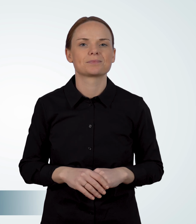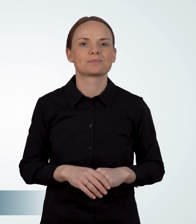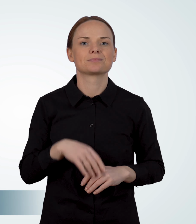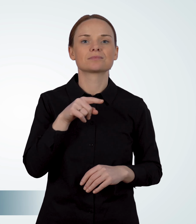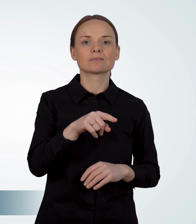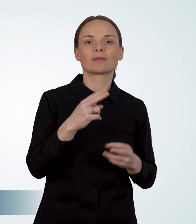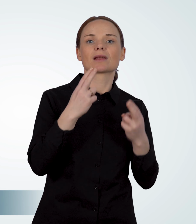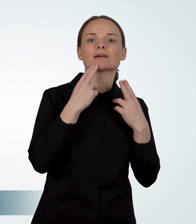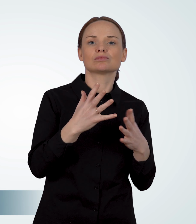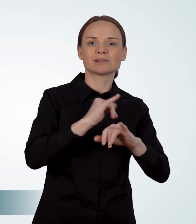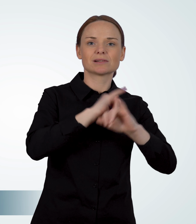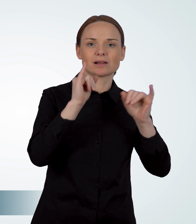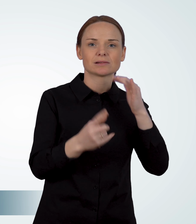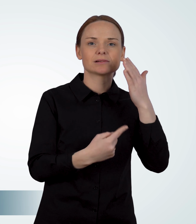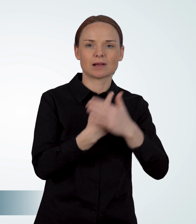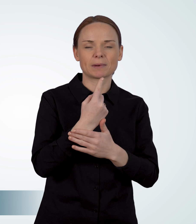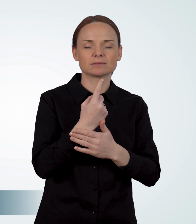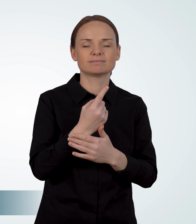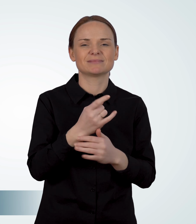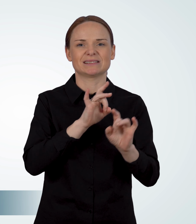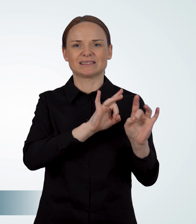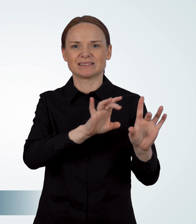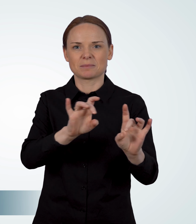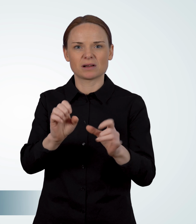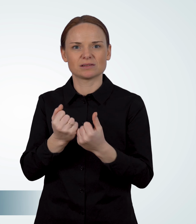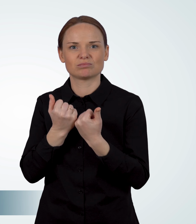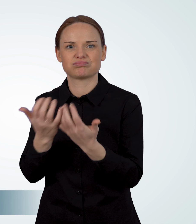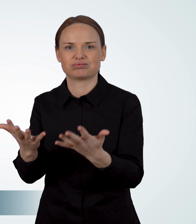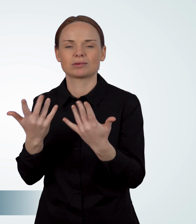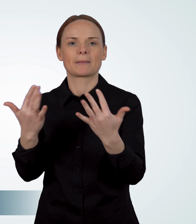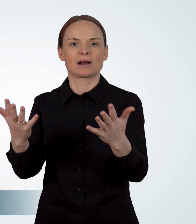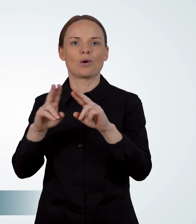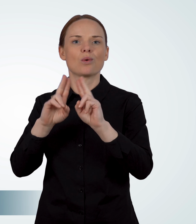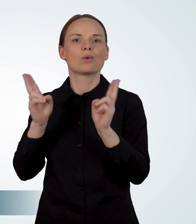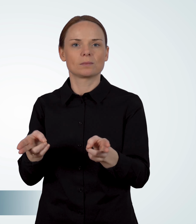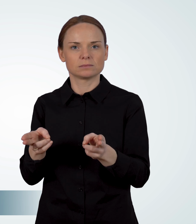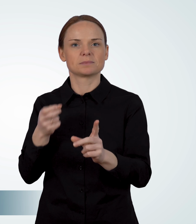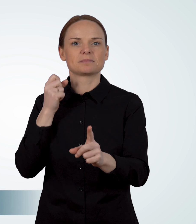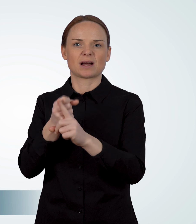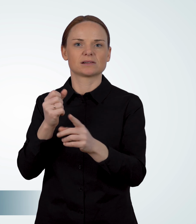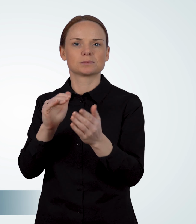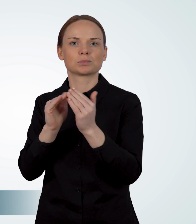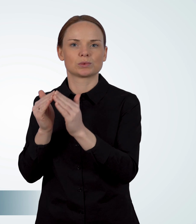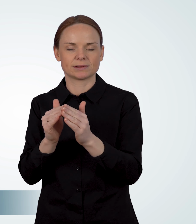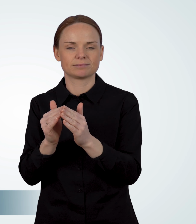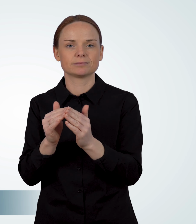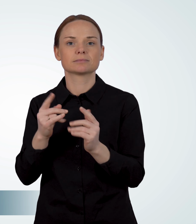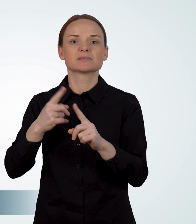Natural disasters have caused large scale damage and loss to housing. This has affected whole communities.